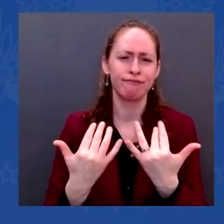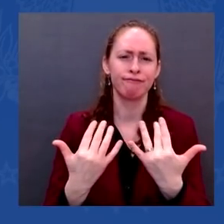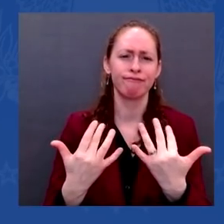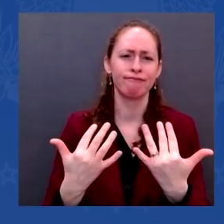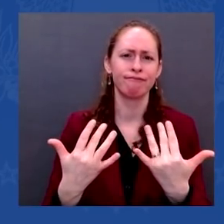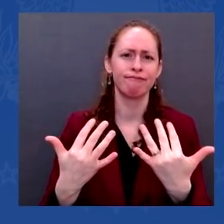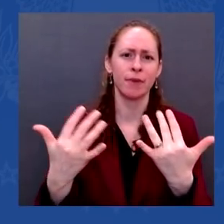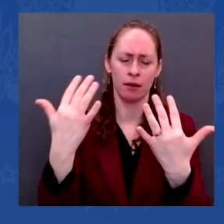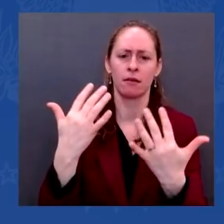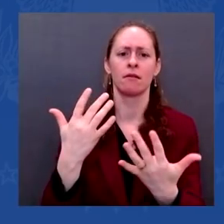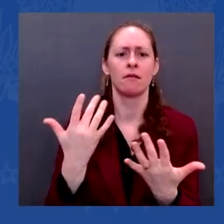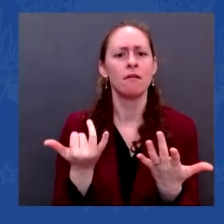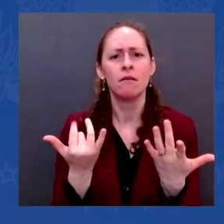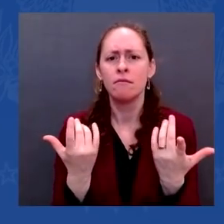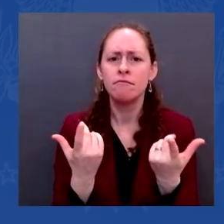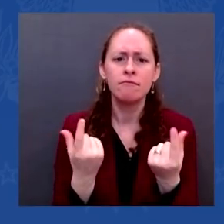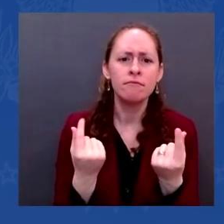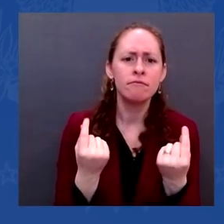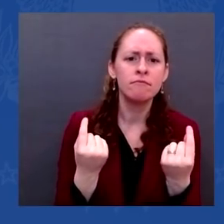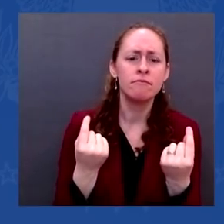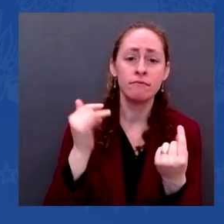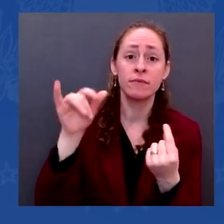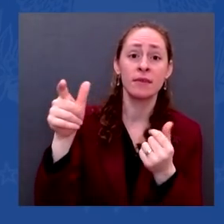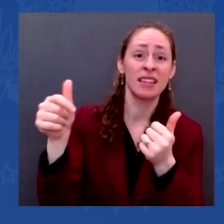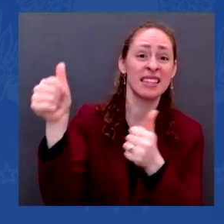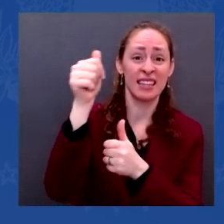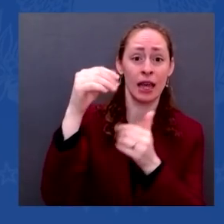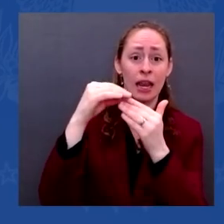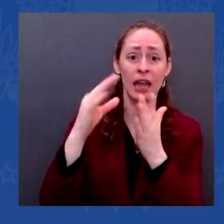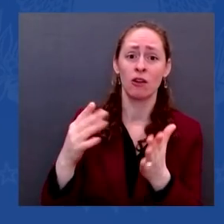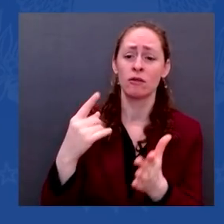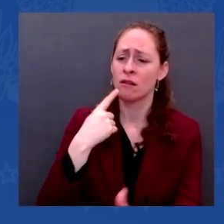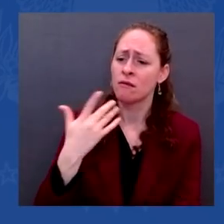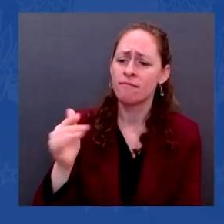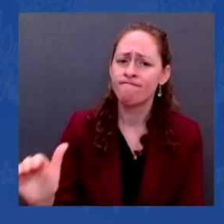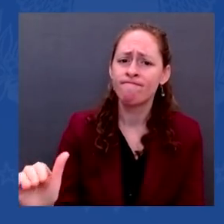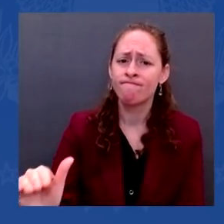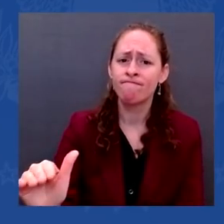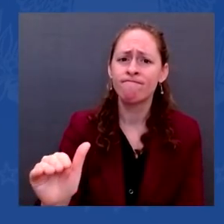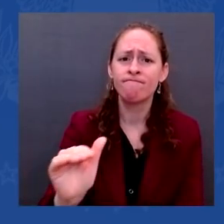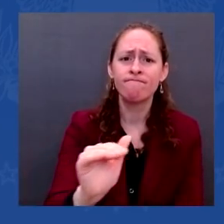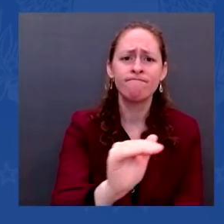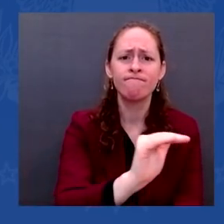And they did. Their faith allowed them to see what was possible.